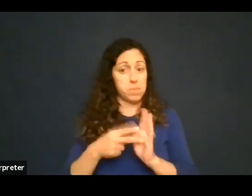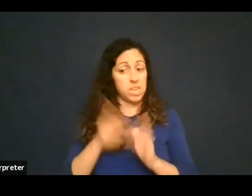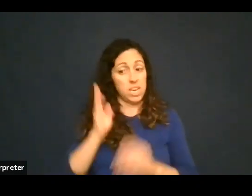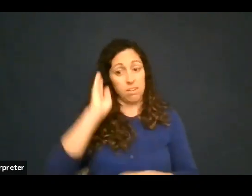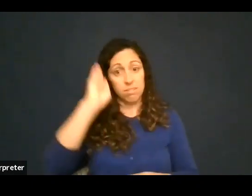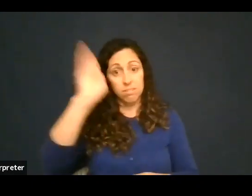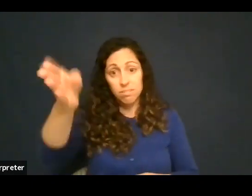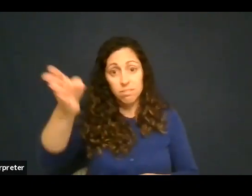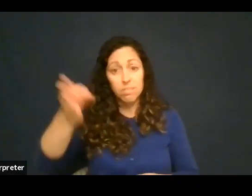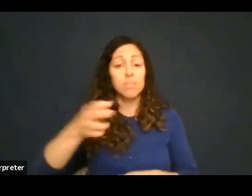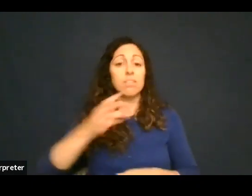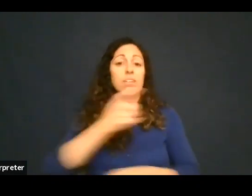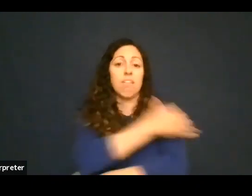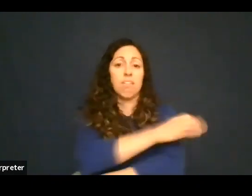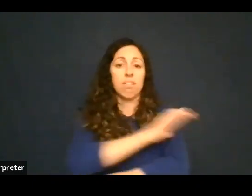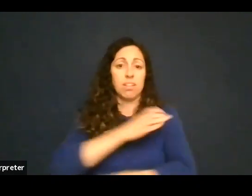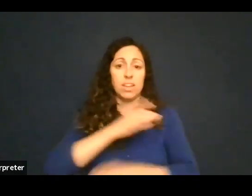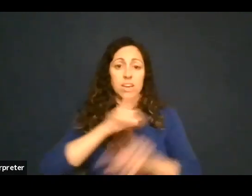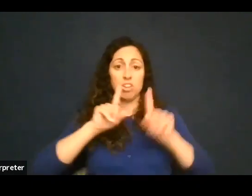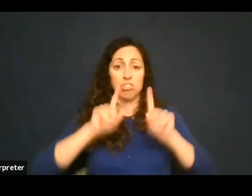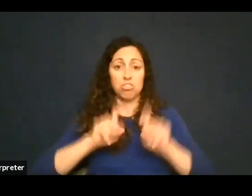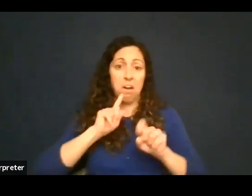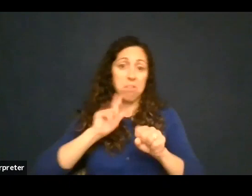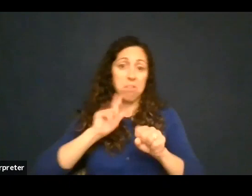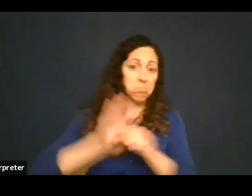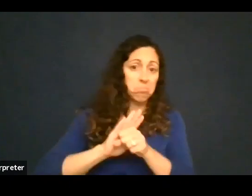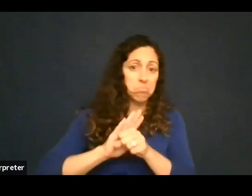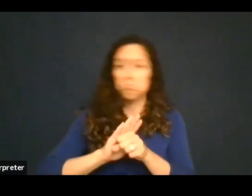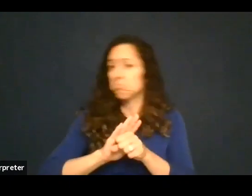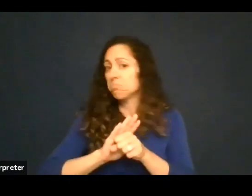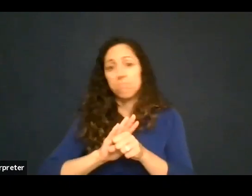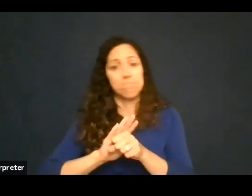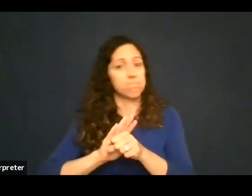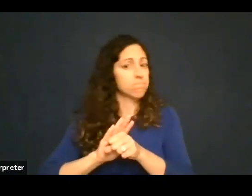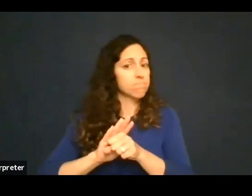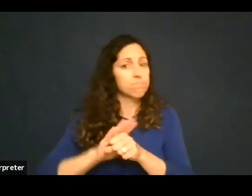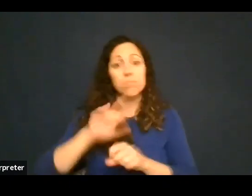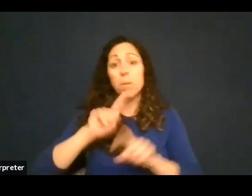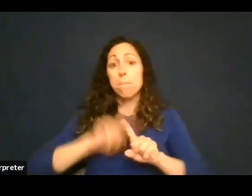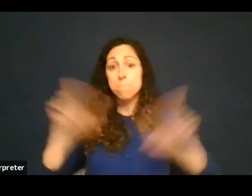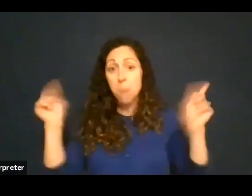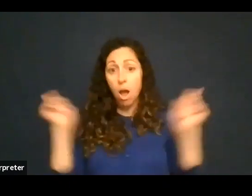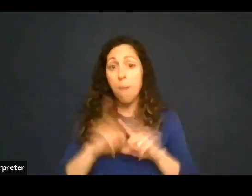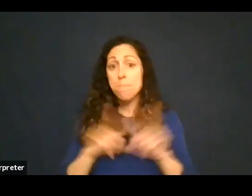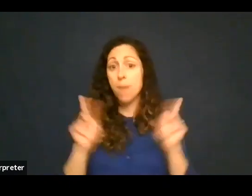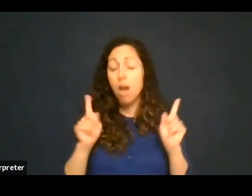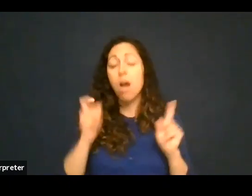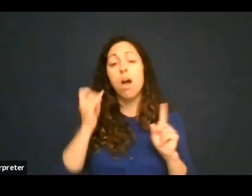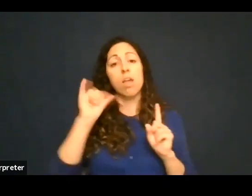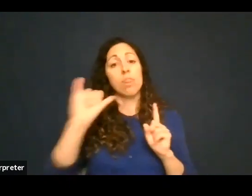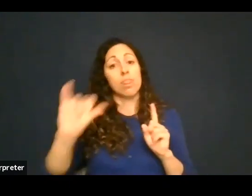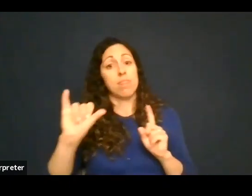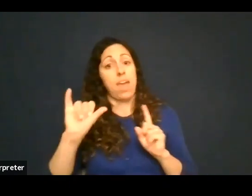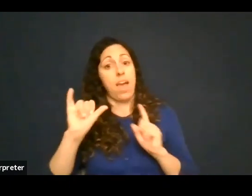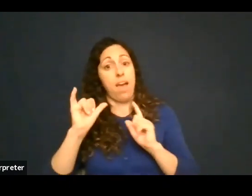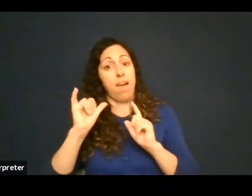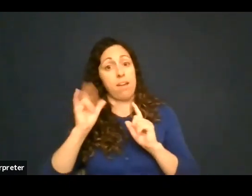But having that kind of detailed clinical history will become more and more required.